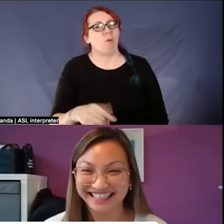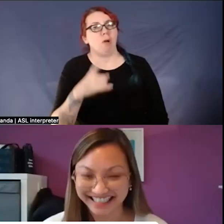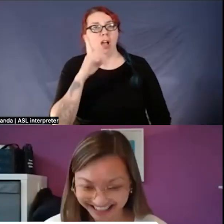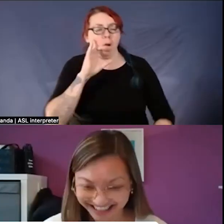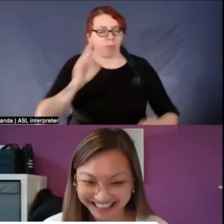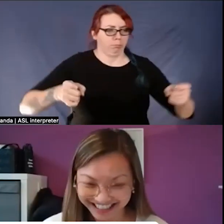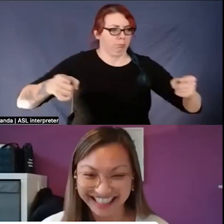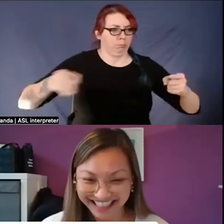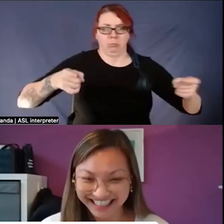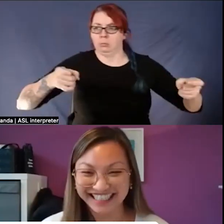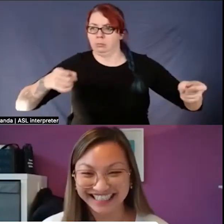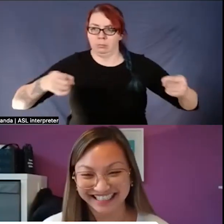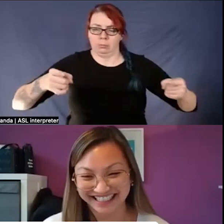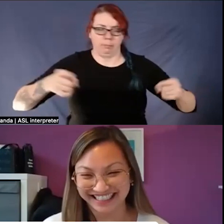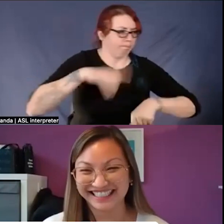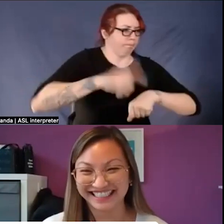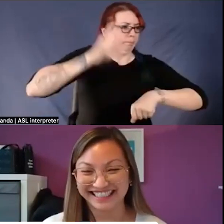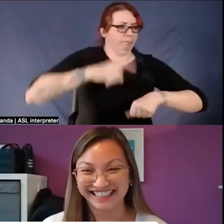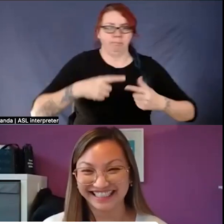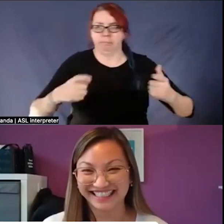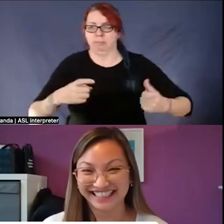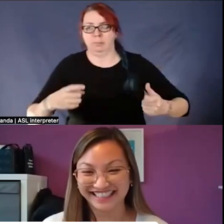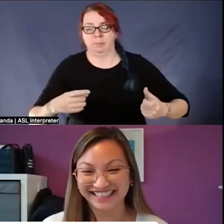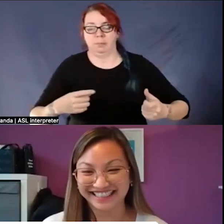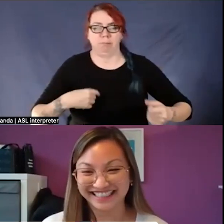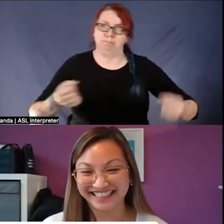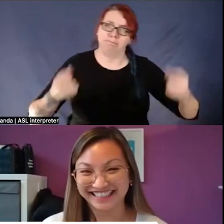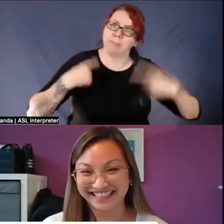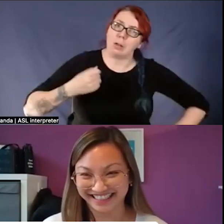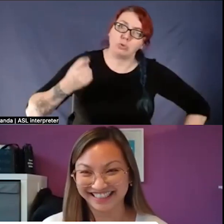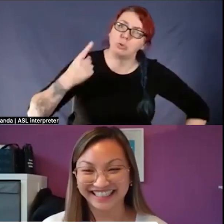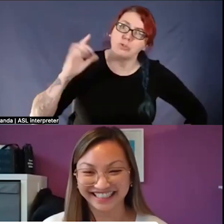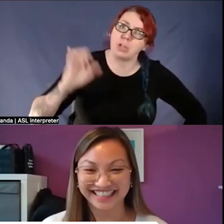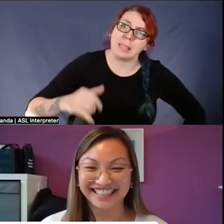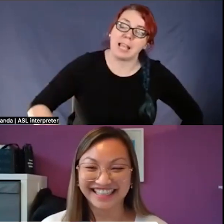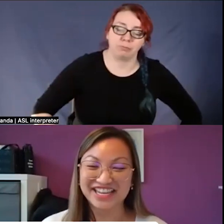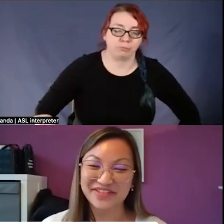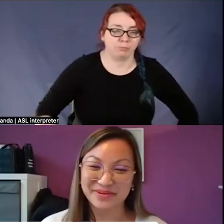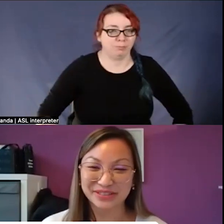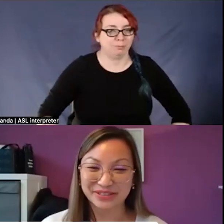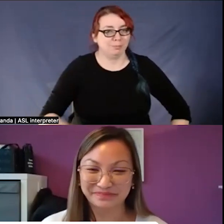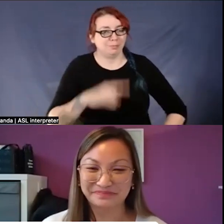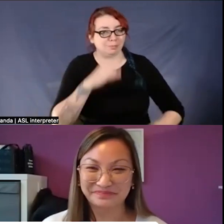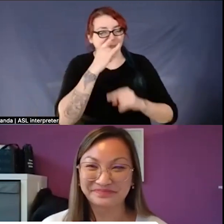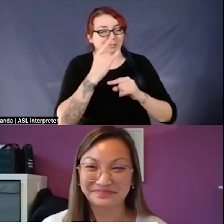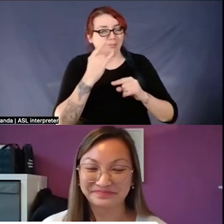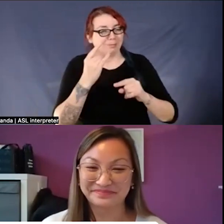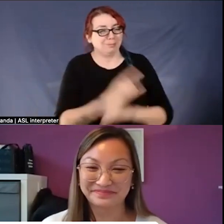you're talking about, Tamara, but thank you. Thank you for sharing. Too real, too relatable.